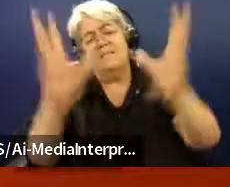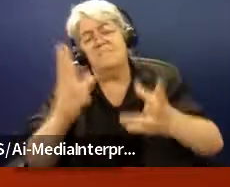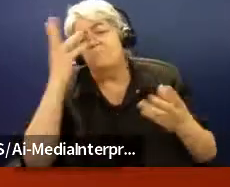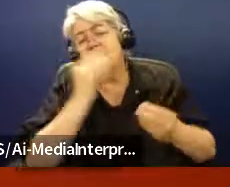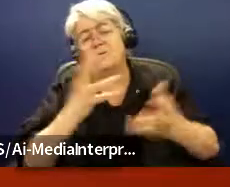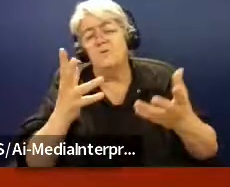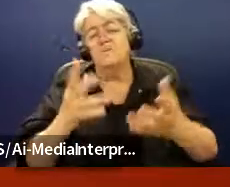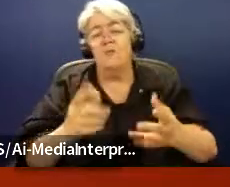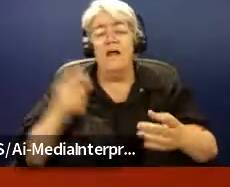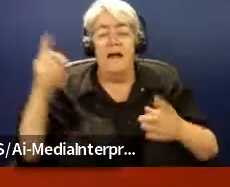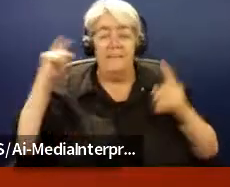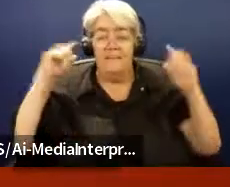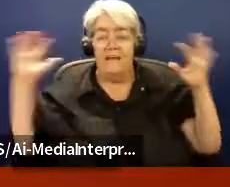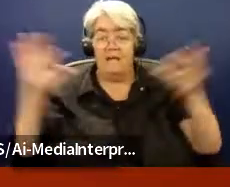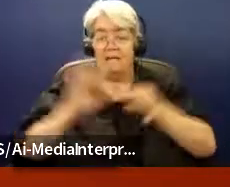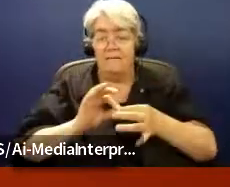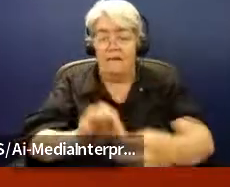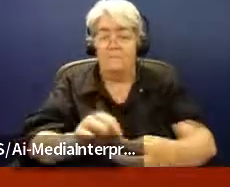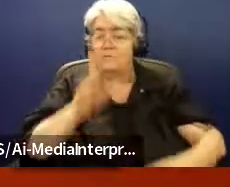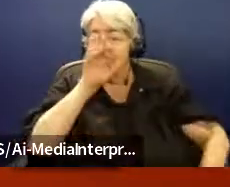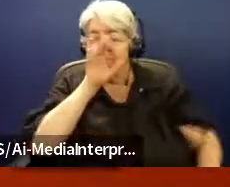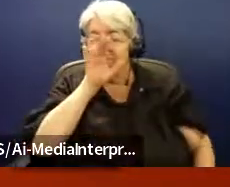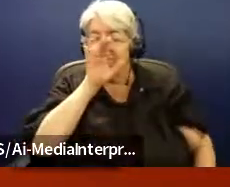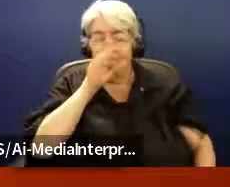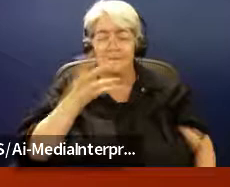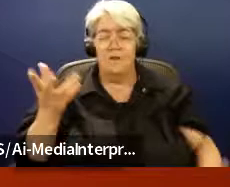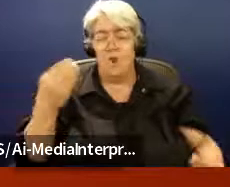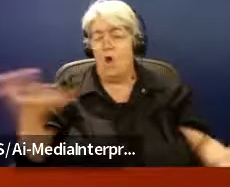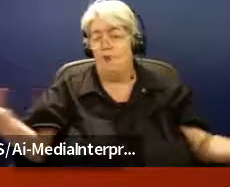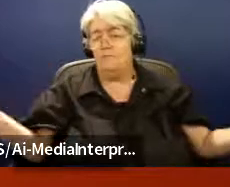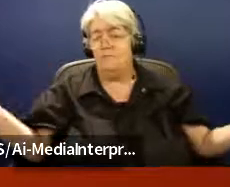functionality as well. This is something that we communicate a lot to vendors. As